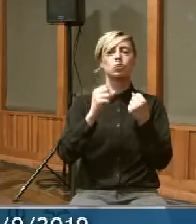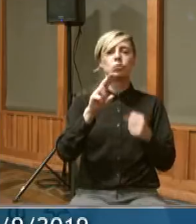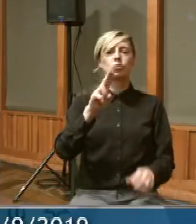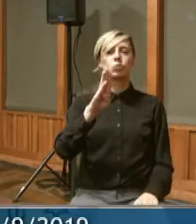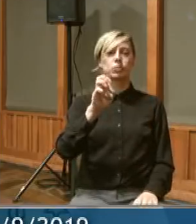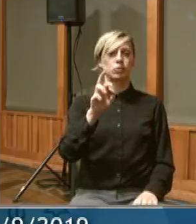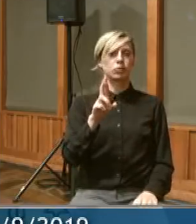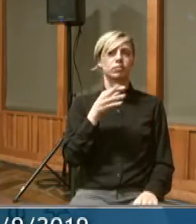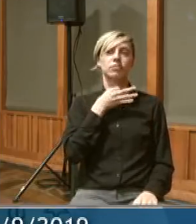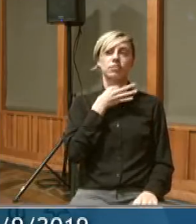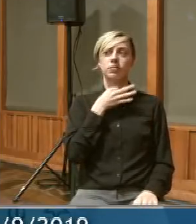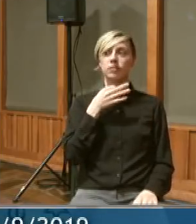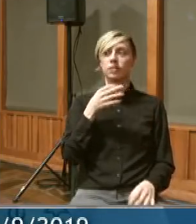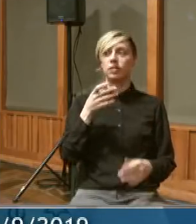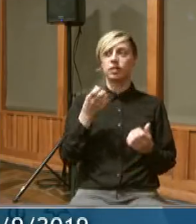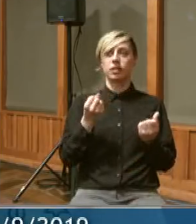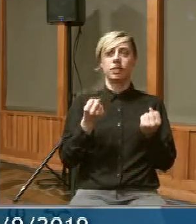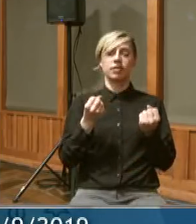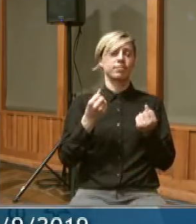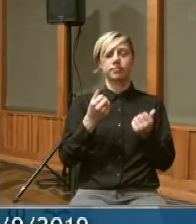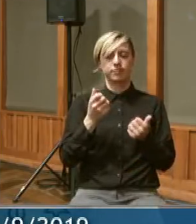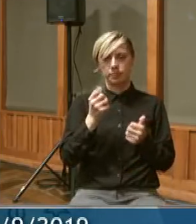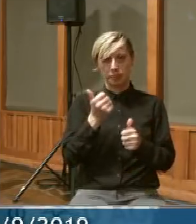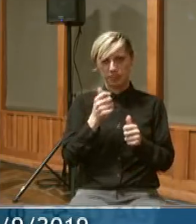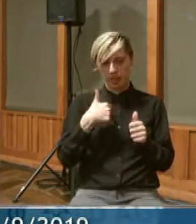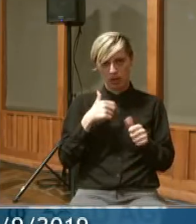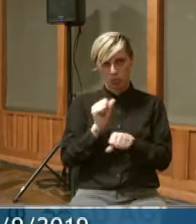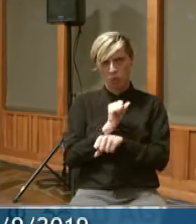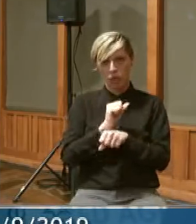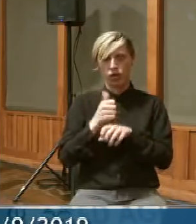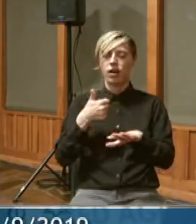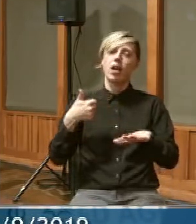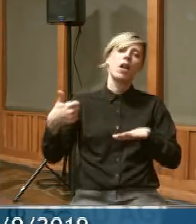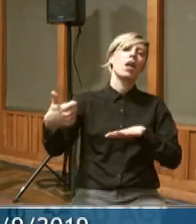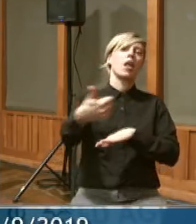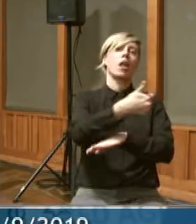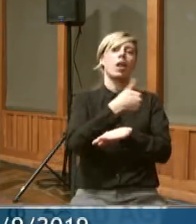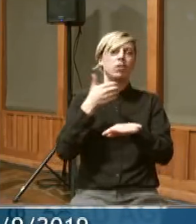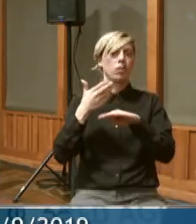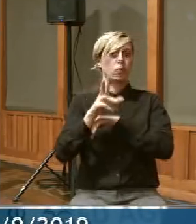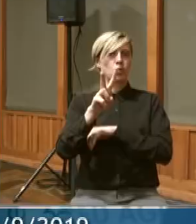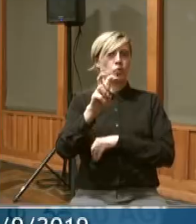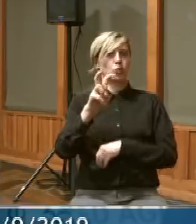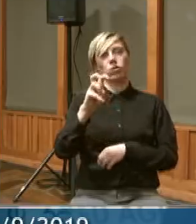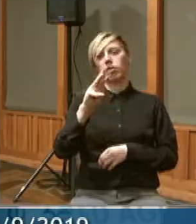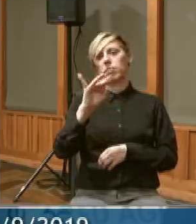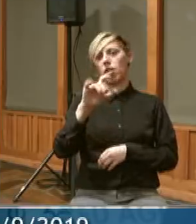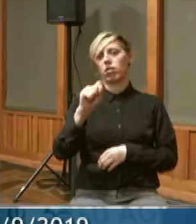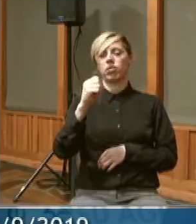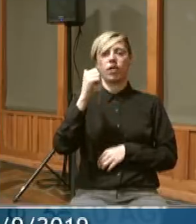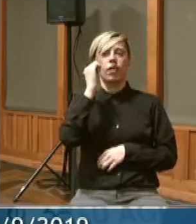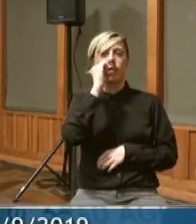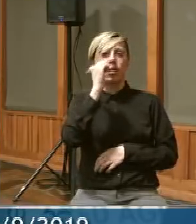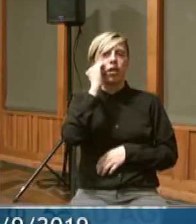PARKS. >> I'M LEE WILLIAMS. I AM A SCHOOL BUS DRIVER.